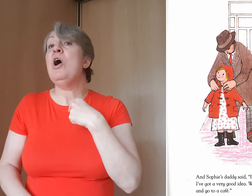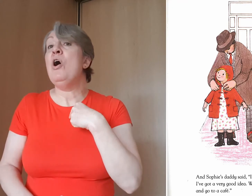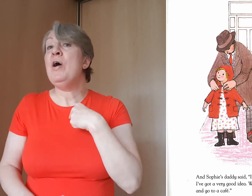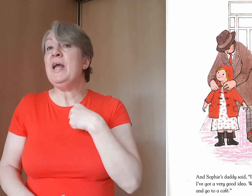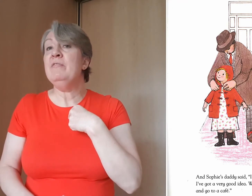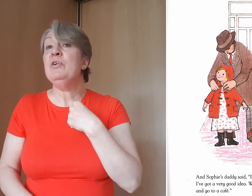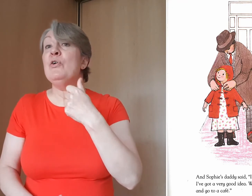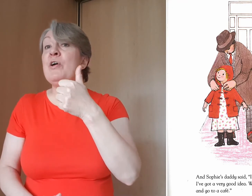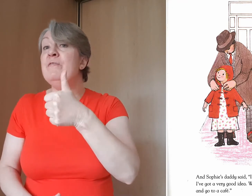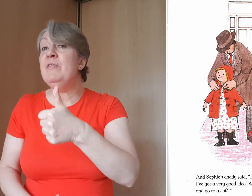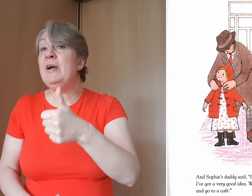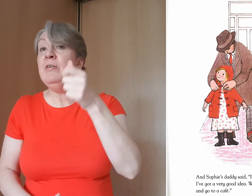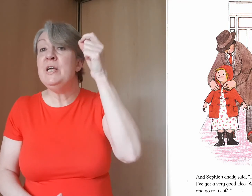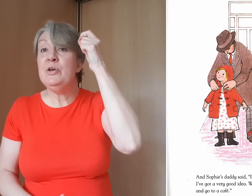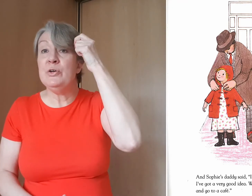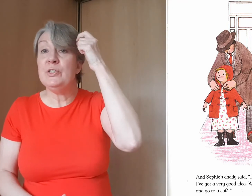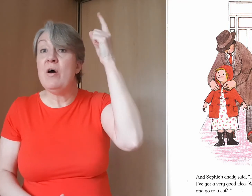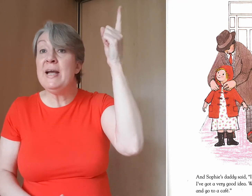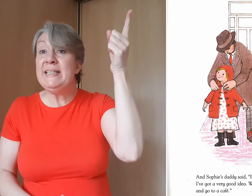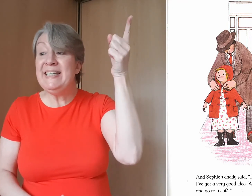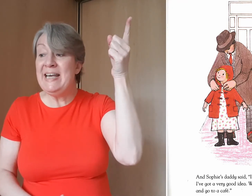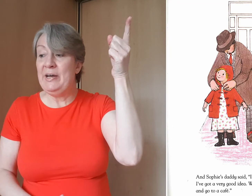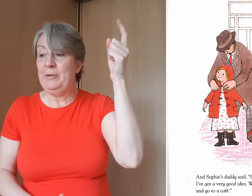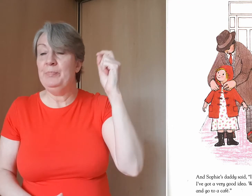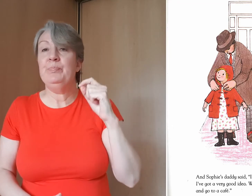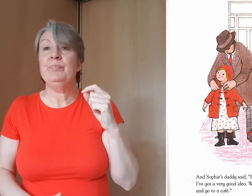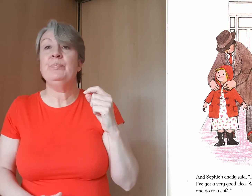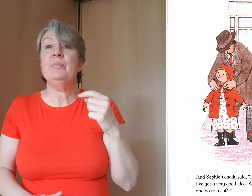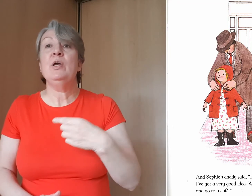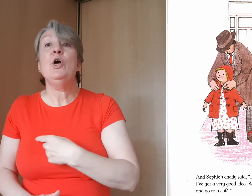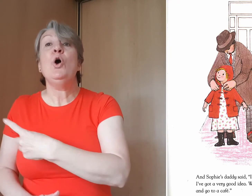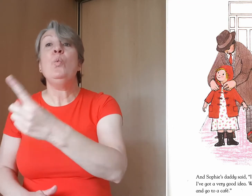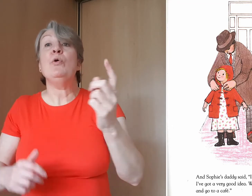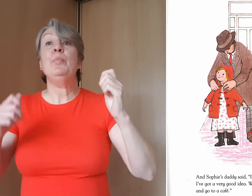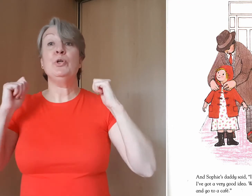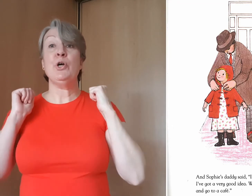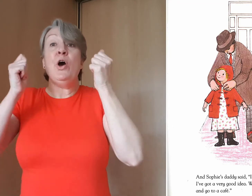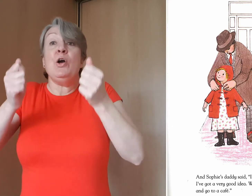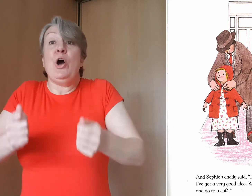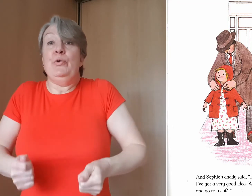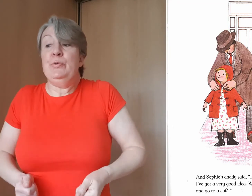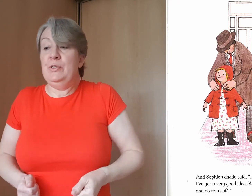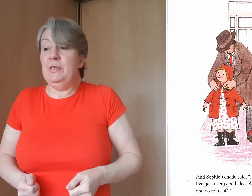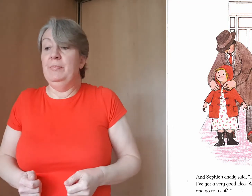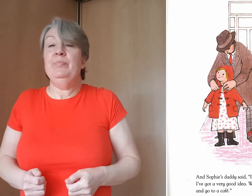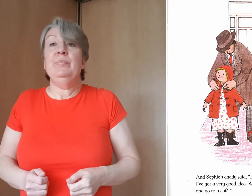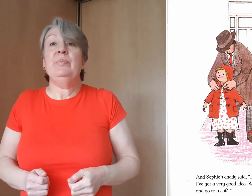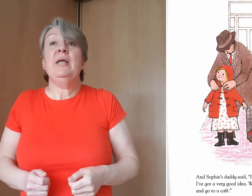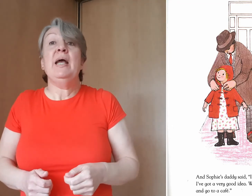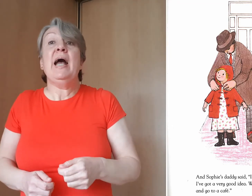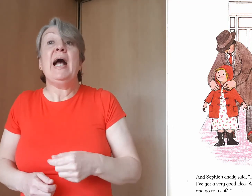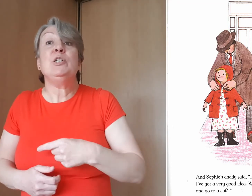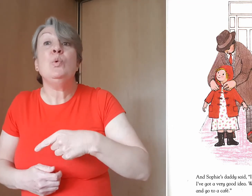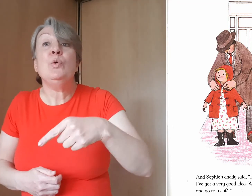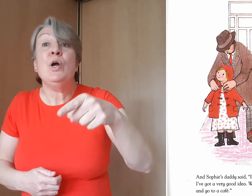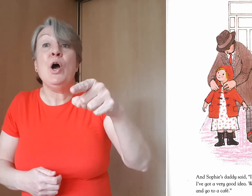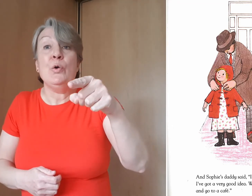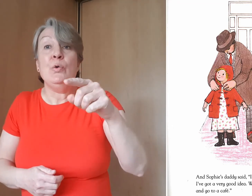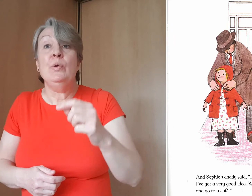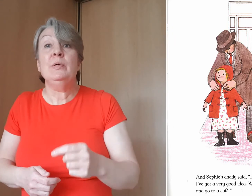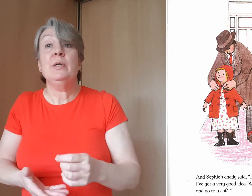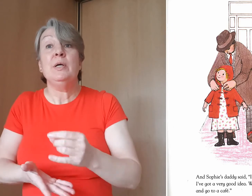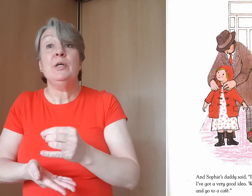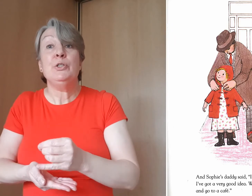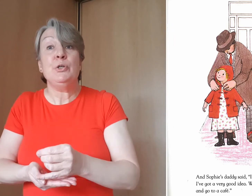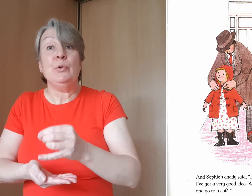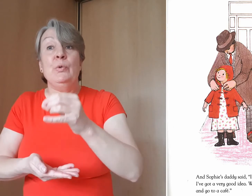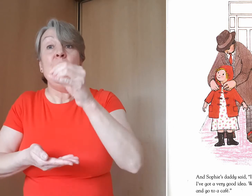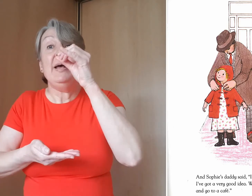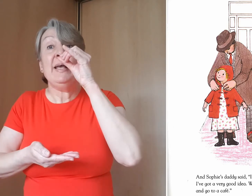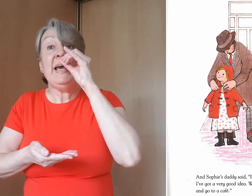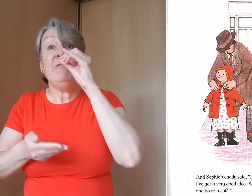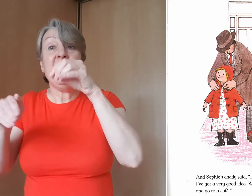I've got a very good idea. We'll put on our coats and we'll go to a cafe!"